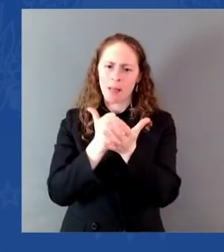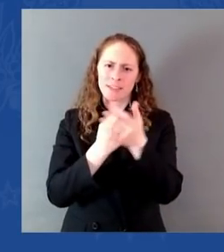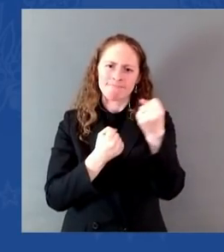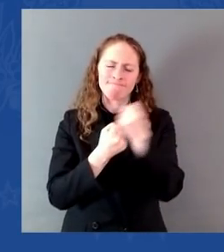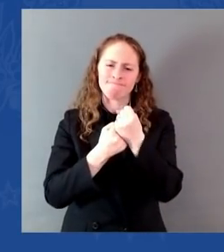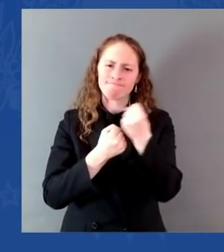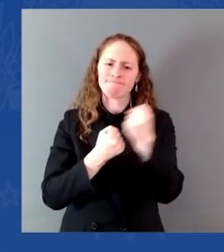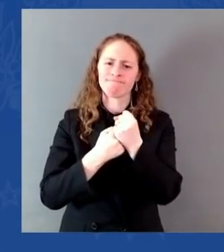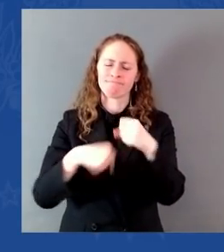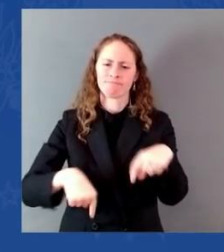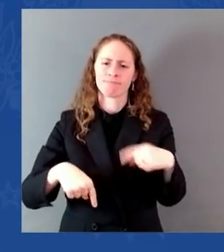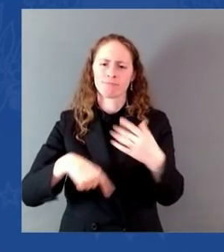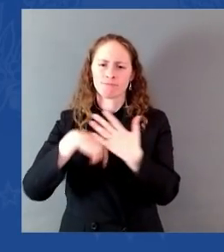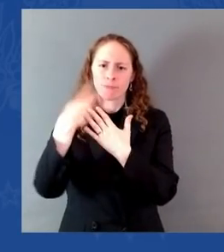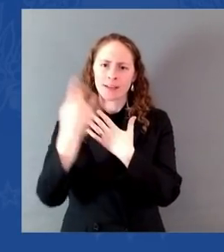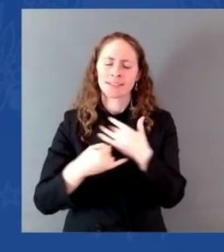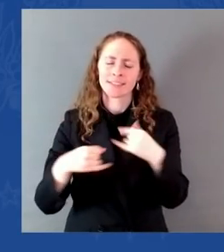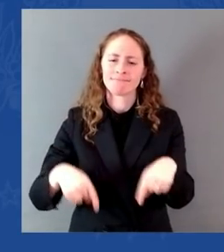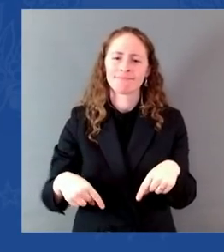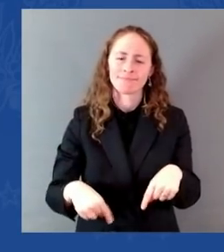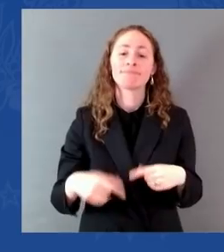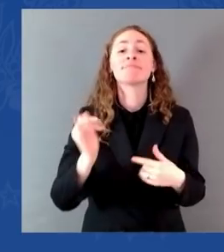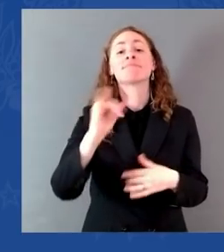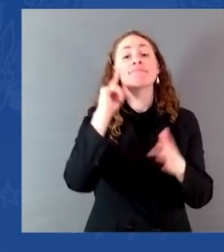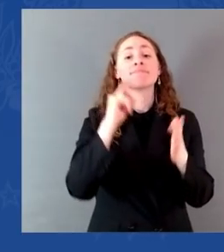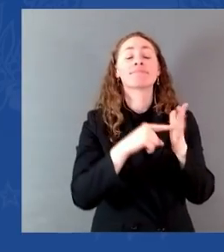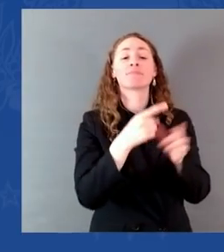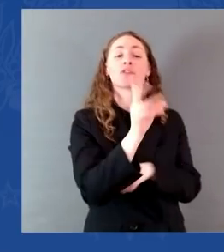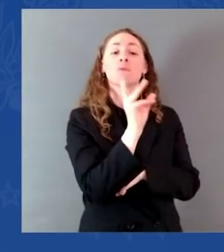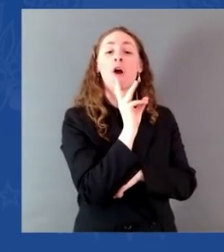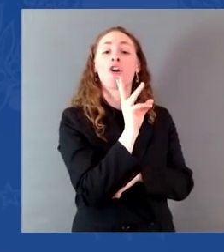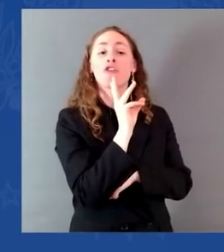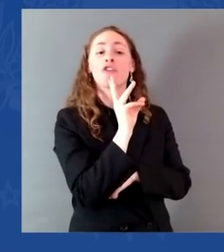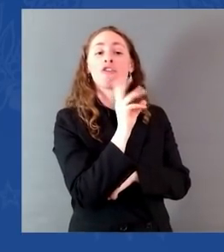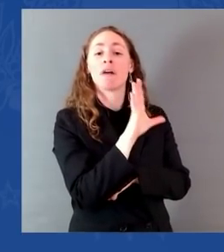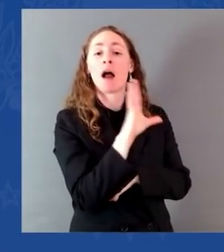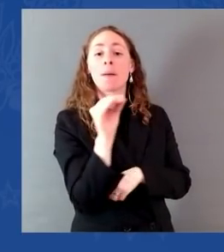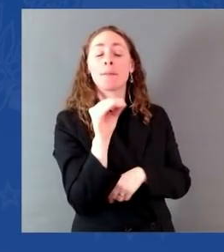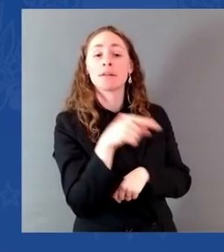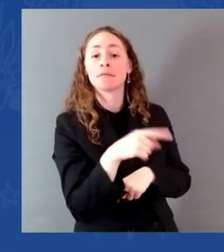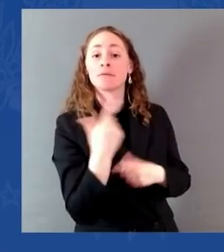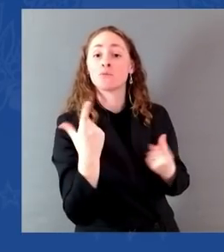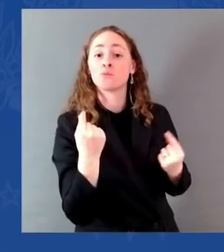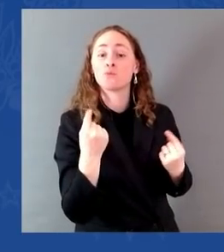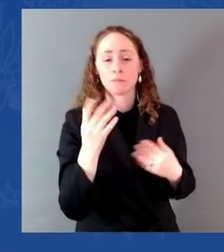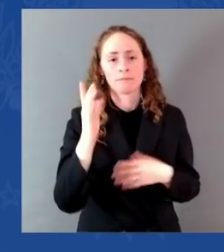The law starts by replacing all 100 percent of the nation's lead pipes and service lines